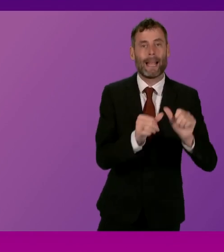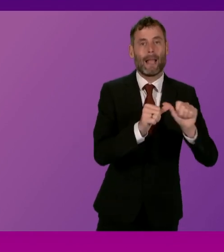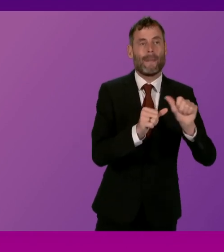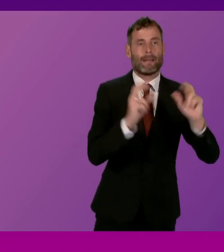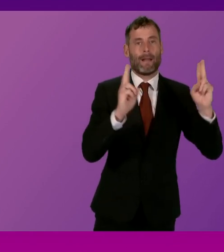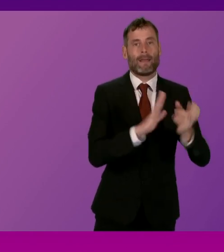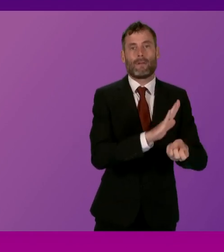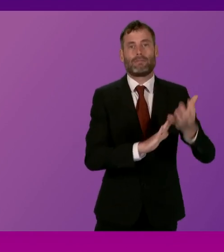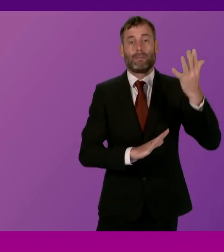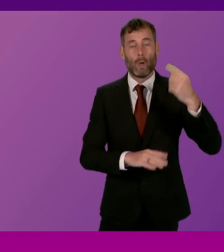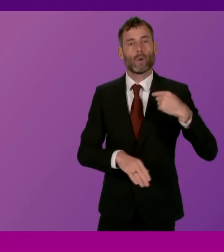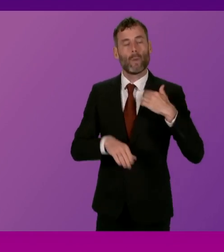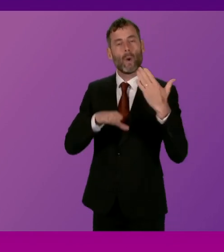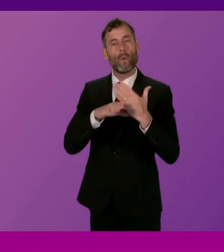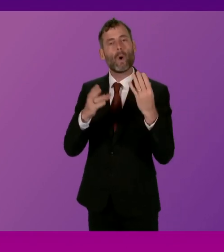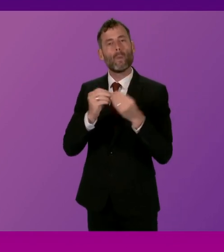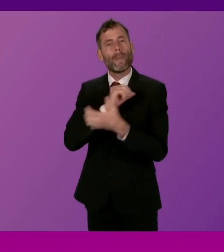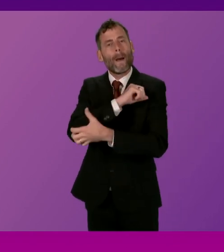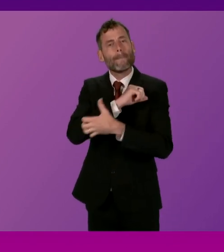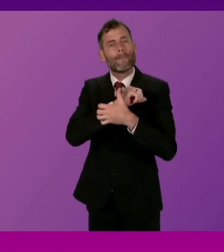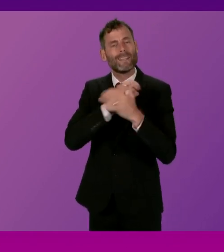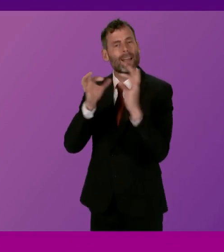We are working with the Poverty Alliance and people with lived experience of discrimination,